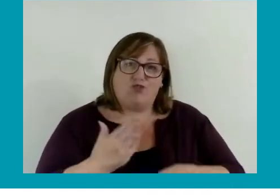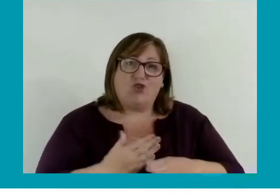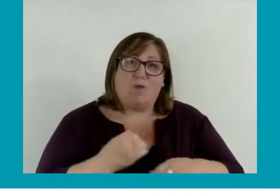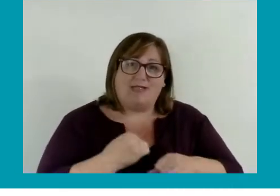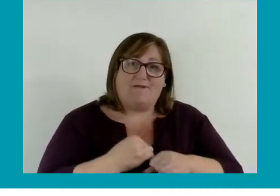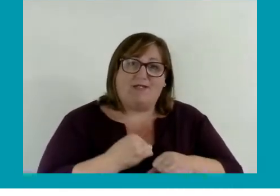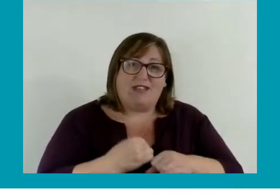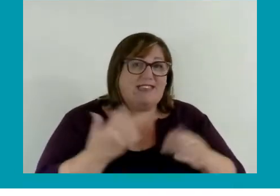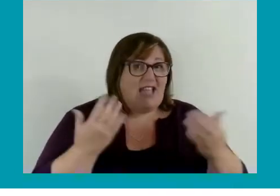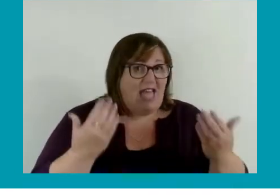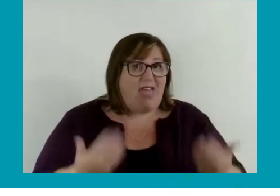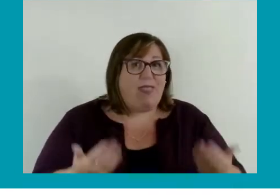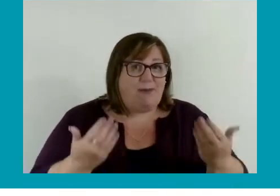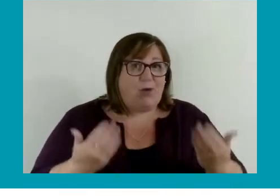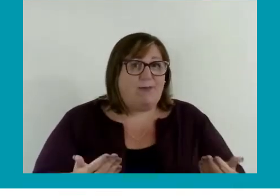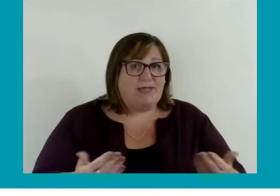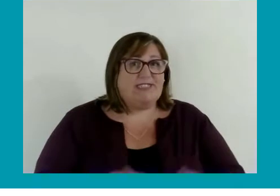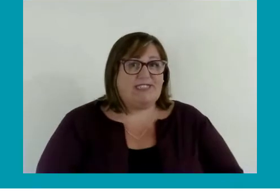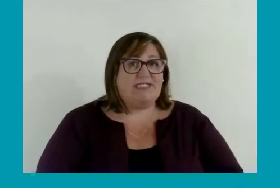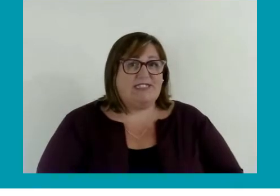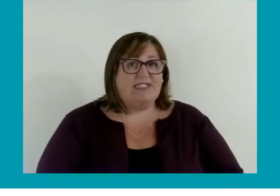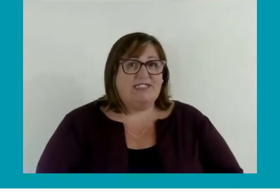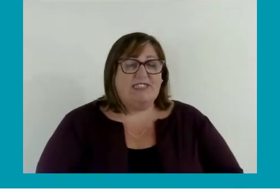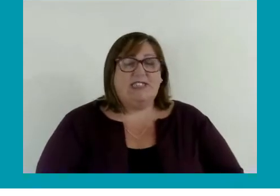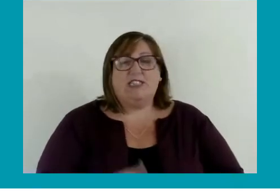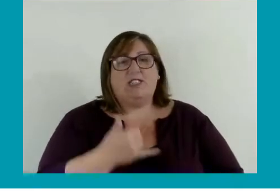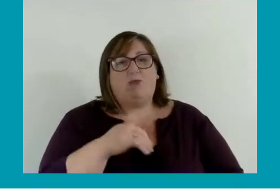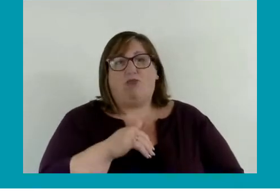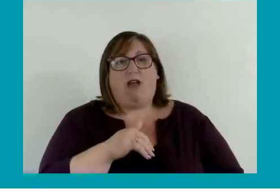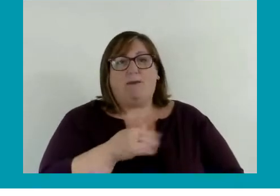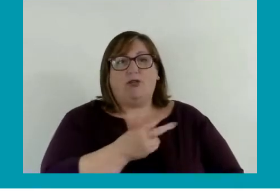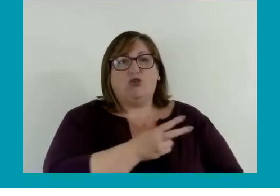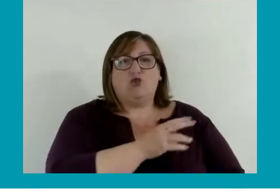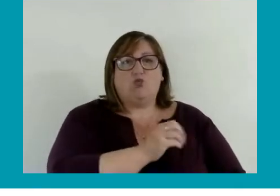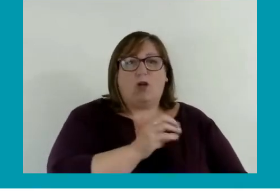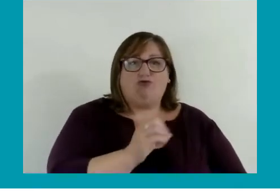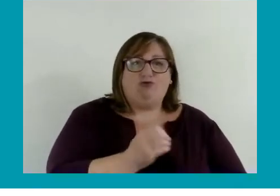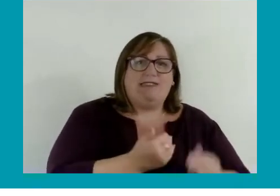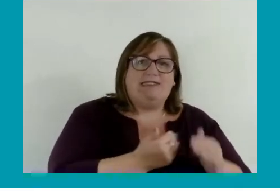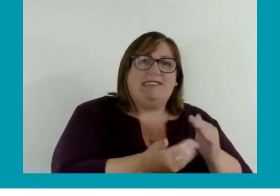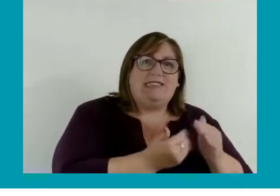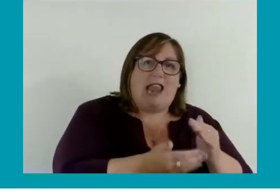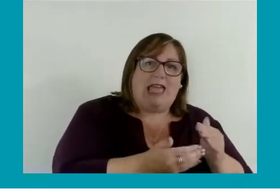we might be looking for 200 selling assistance in a particular John Lewis for example but that would